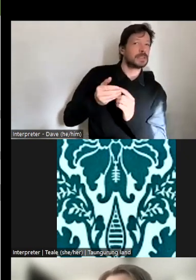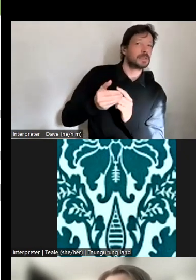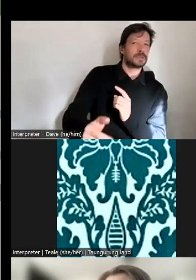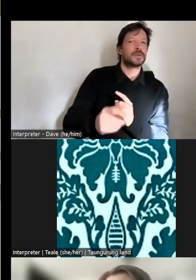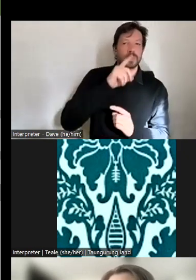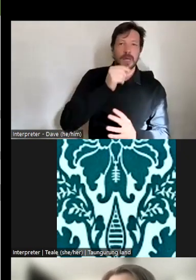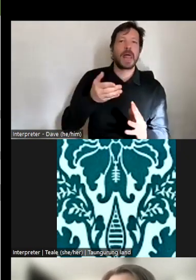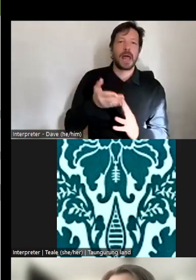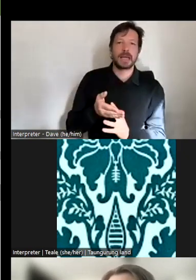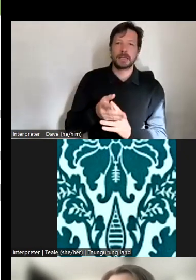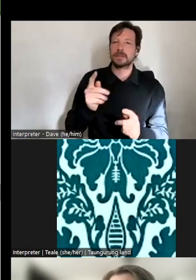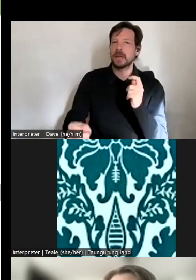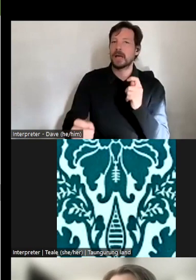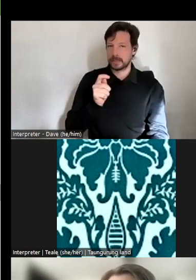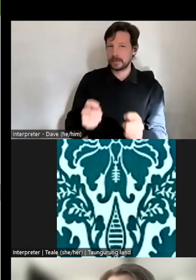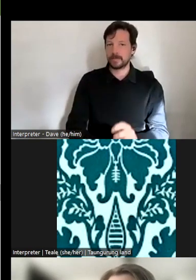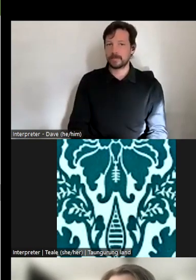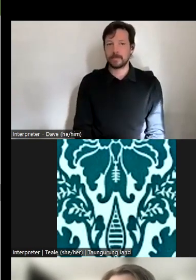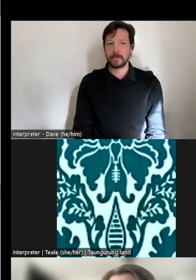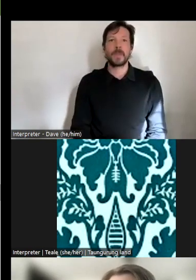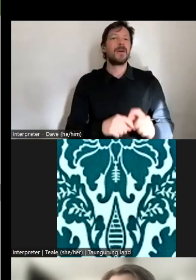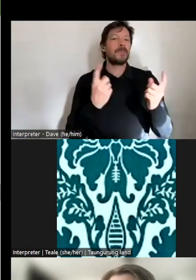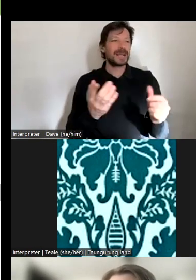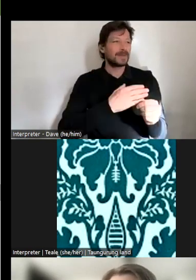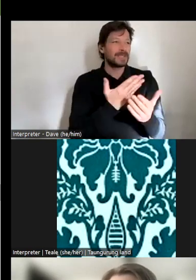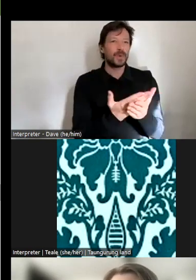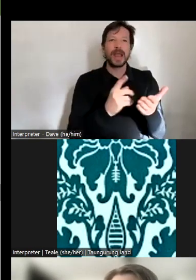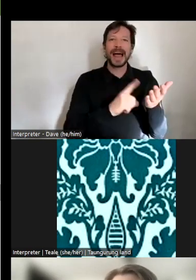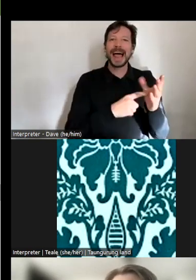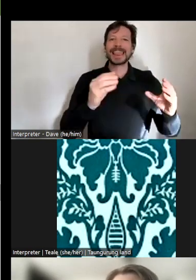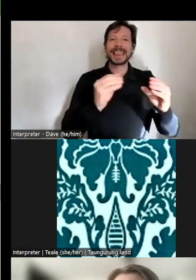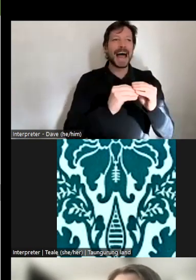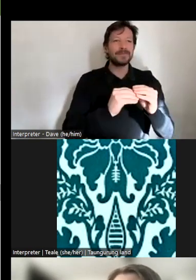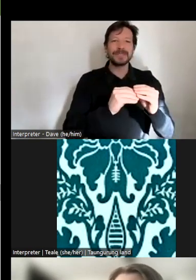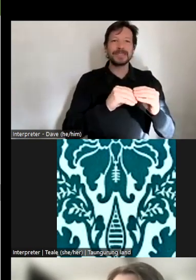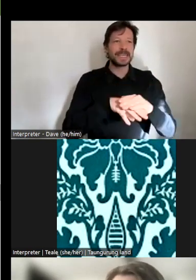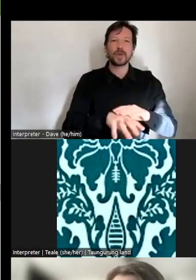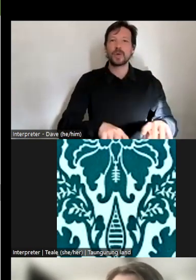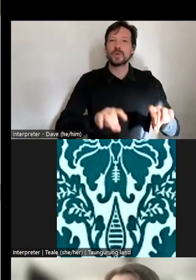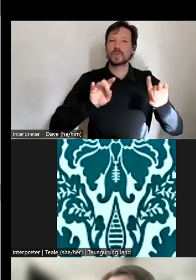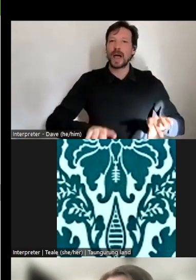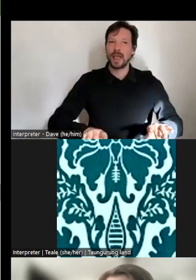But it actually depends on laboratories around the country, and what their costs are,